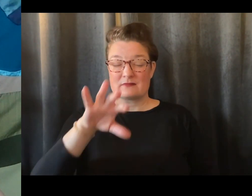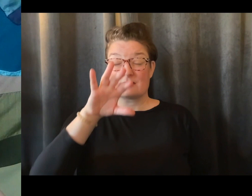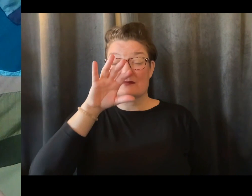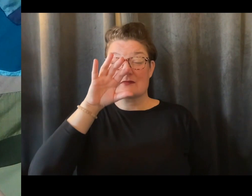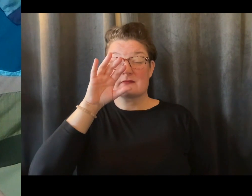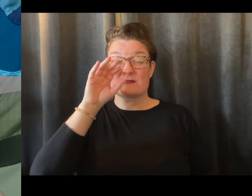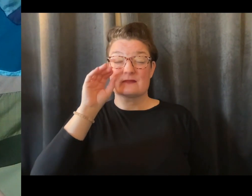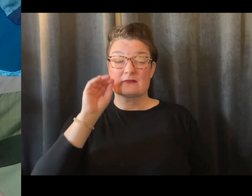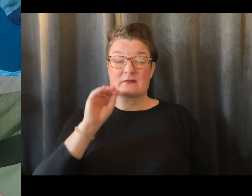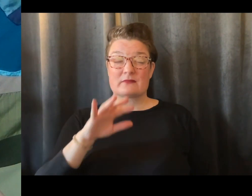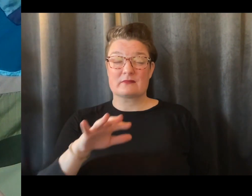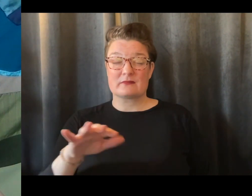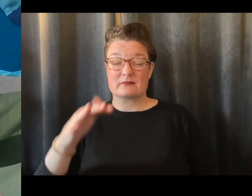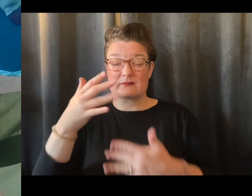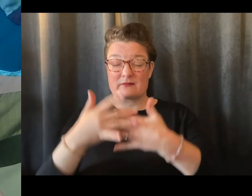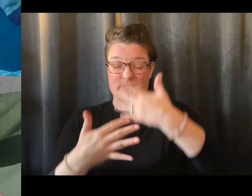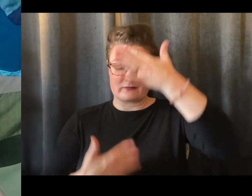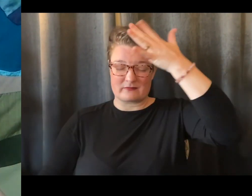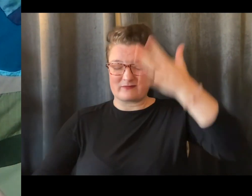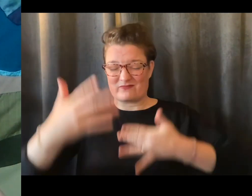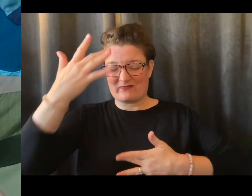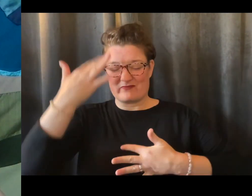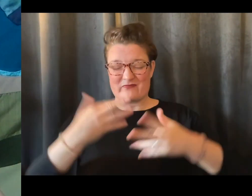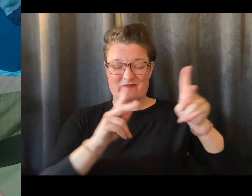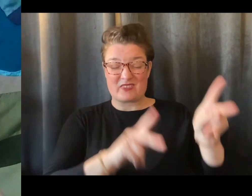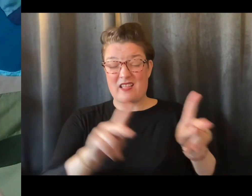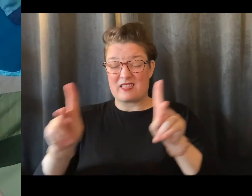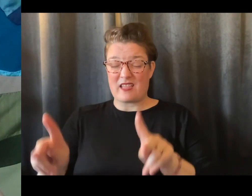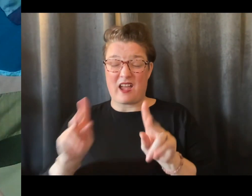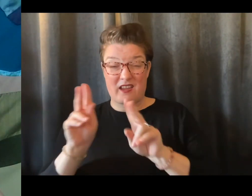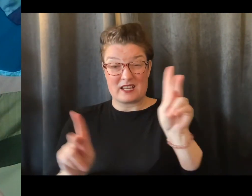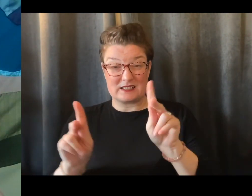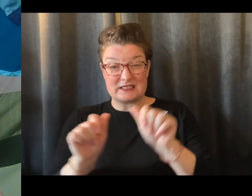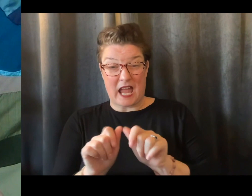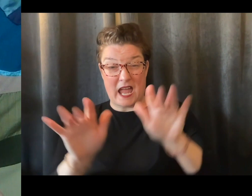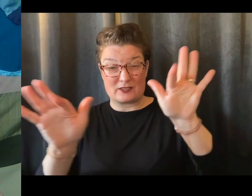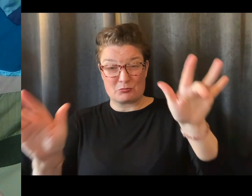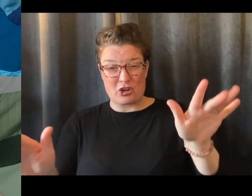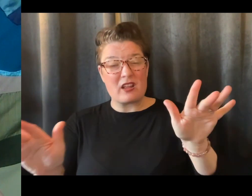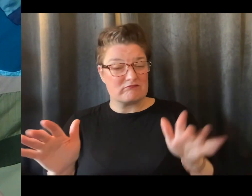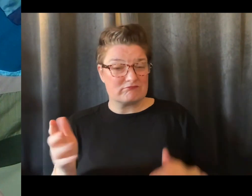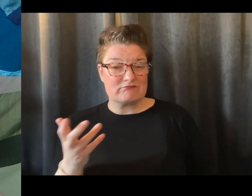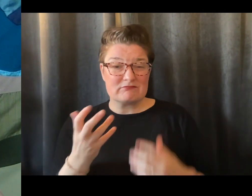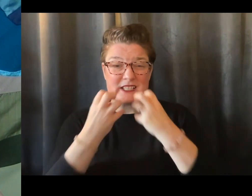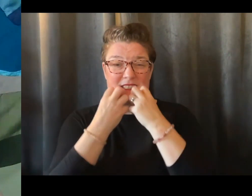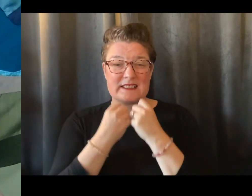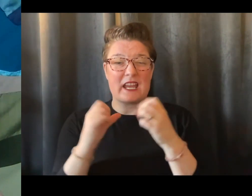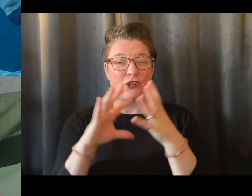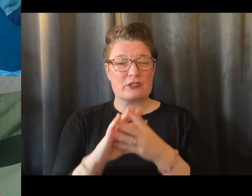is a sacred story of travel and sharing of adaptation and innovation